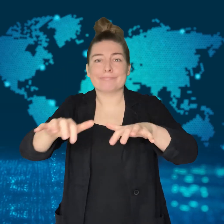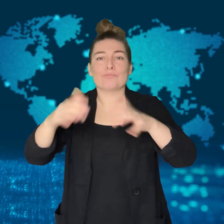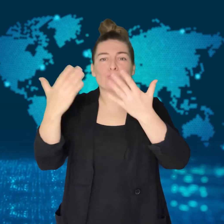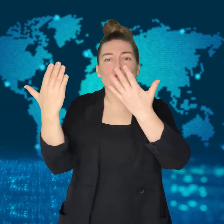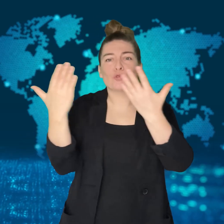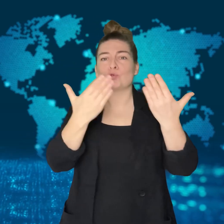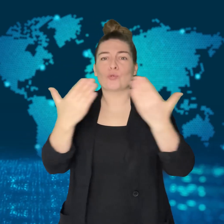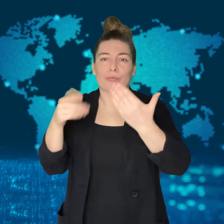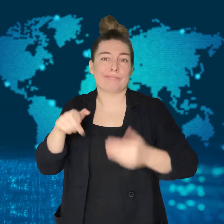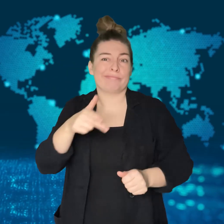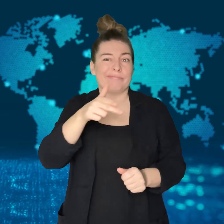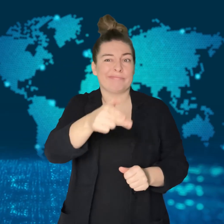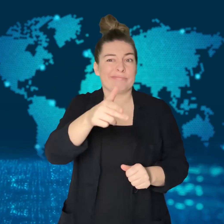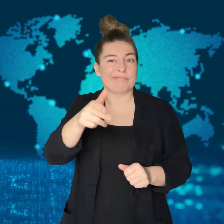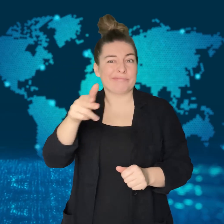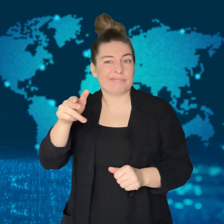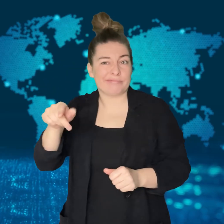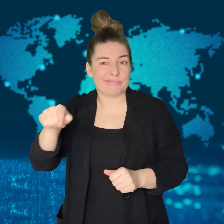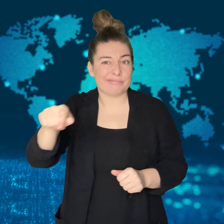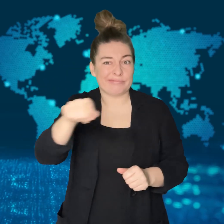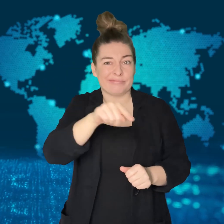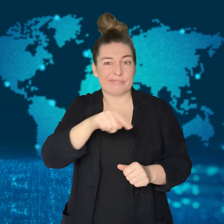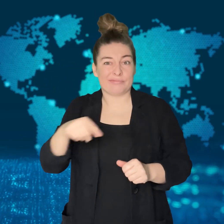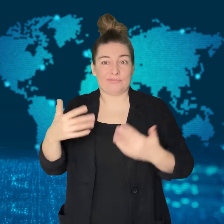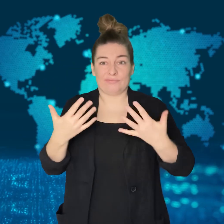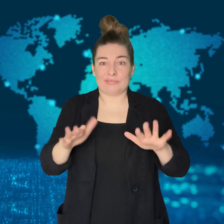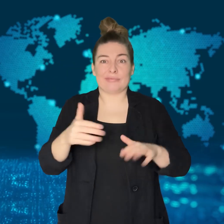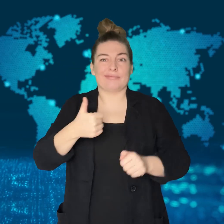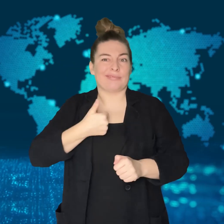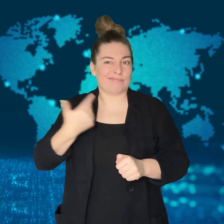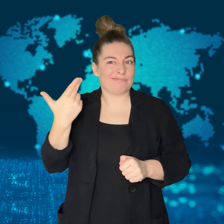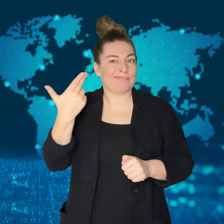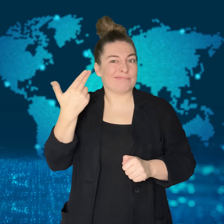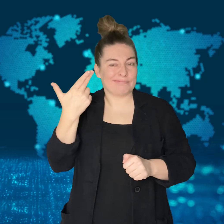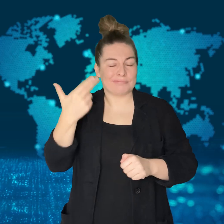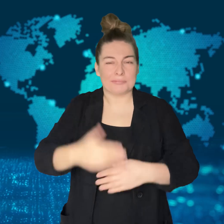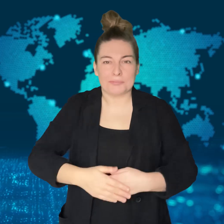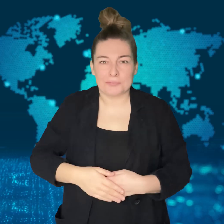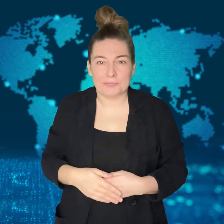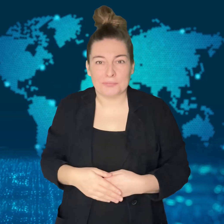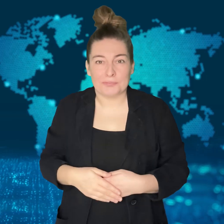a study hall at the school.